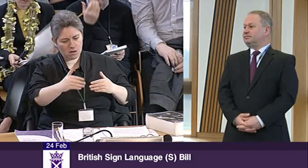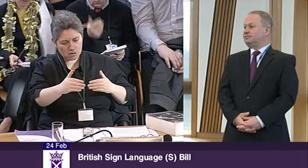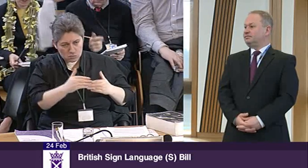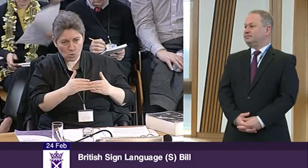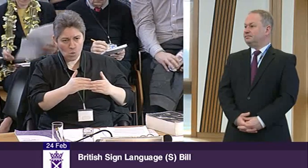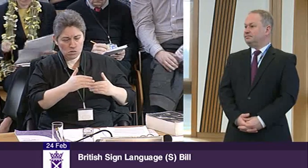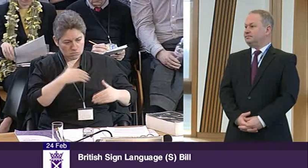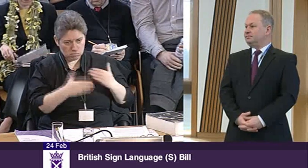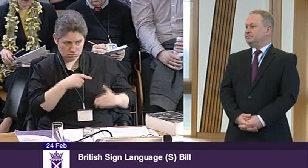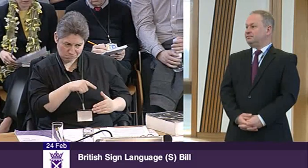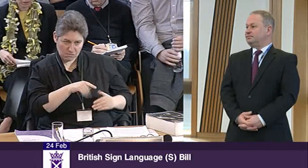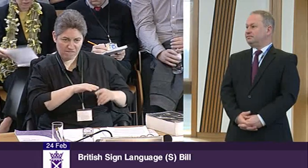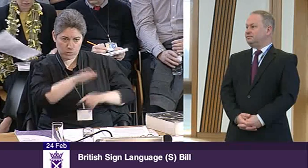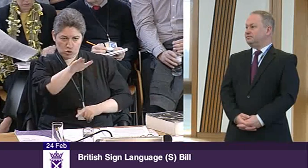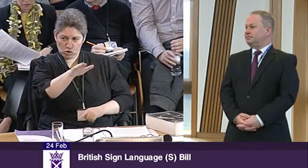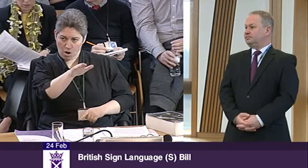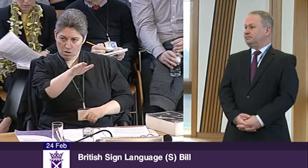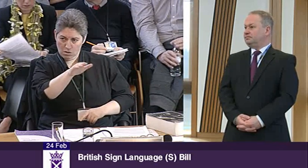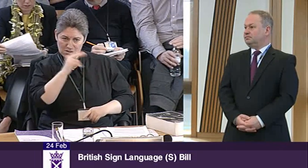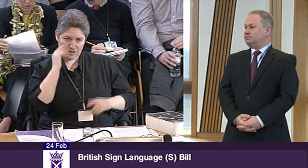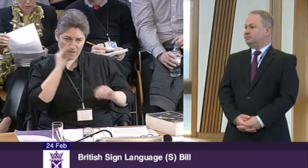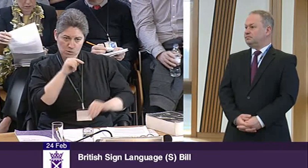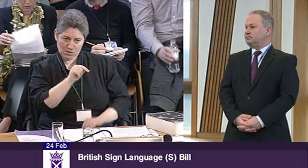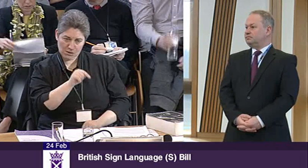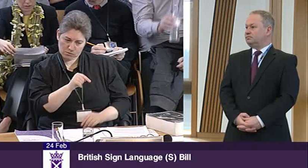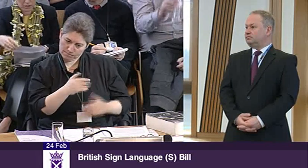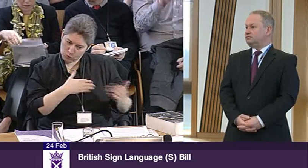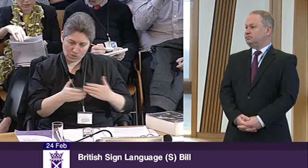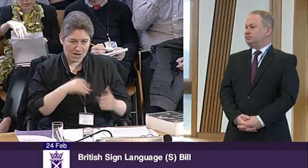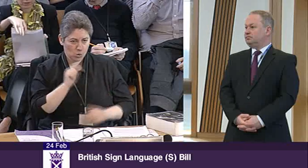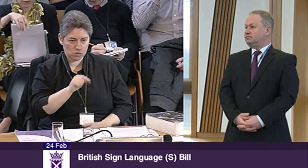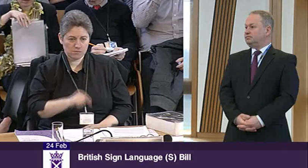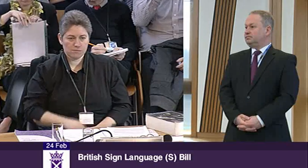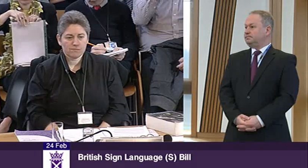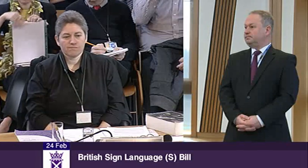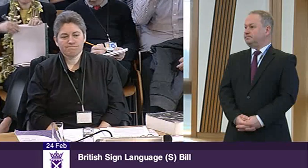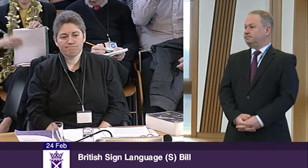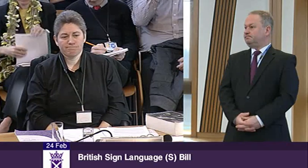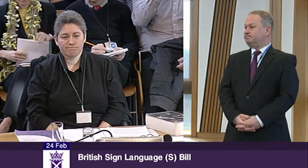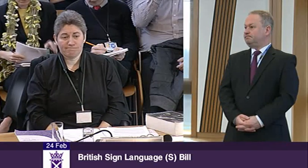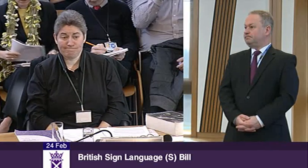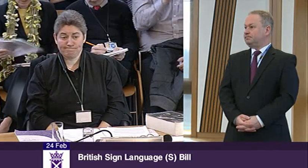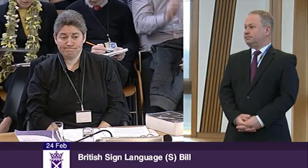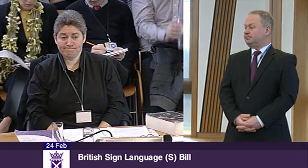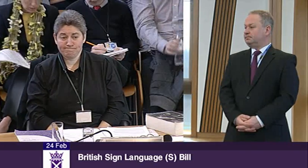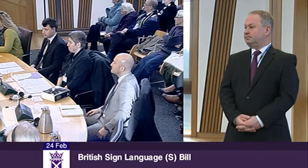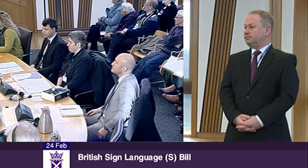could be lost over such a long period. It all depends on which part of the strategy and service provision we are looking at.